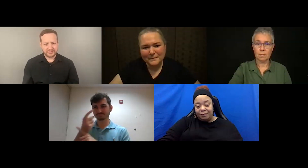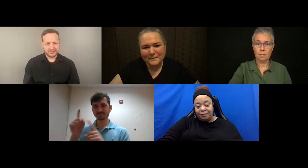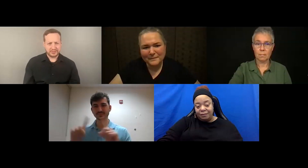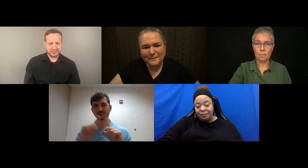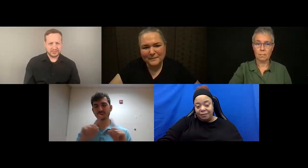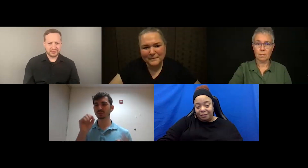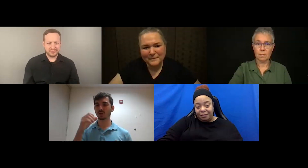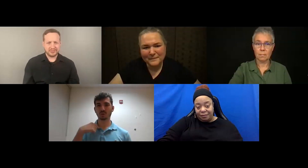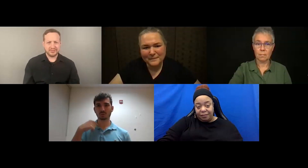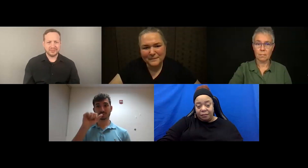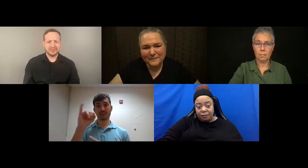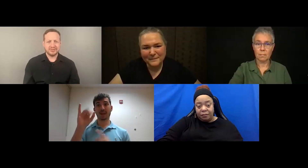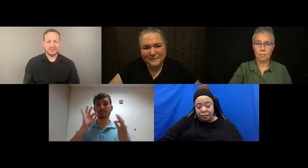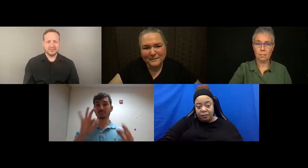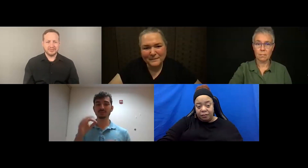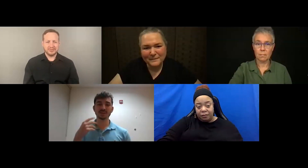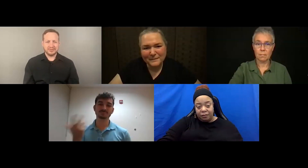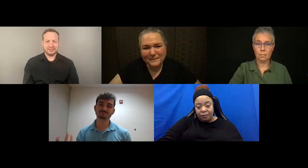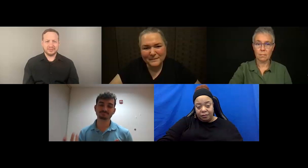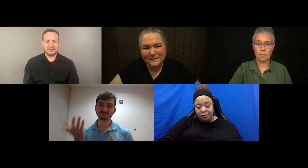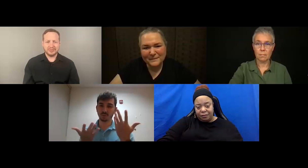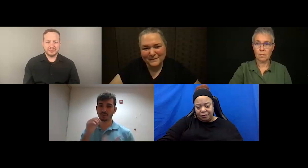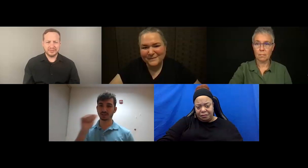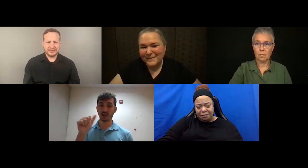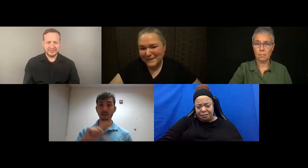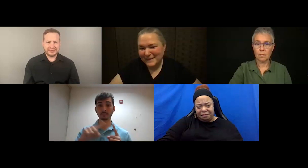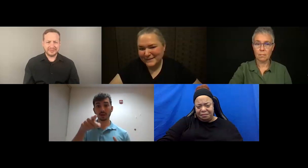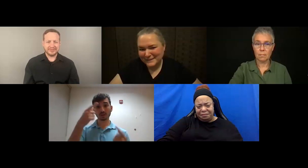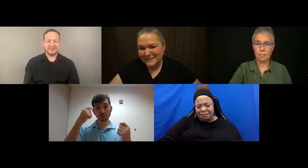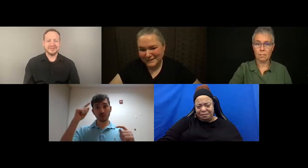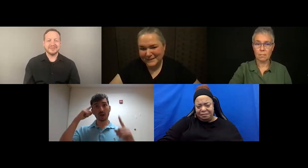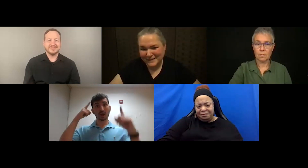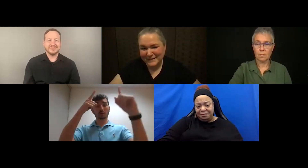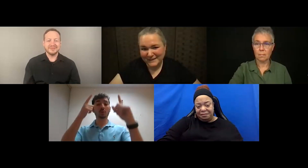As an RIT student I see this repeatedly.